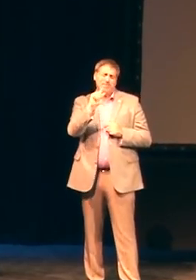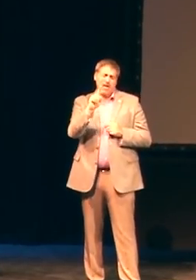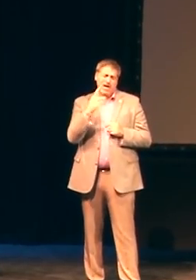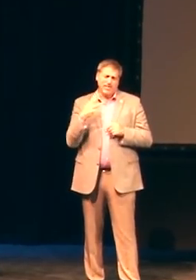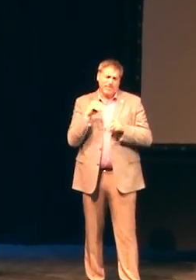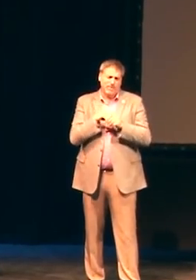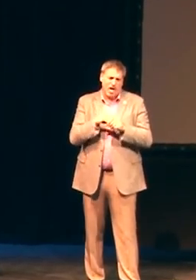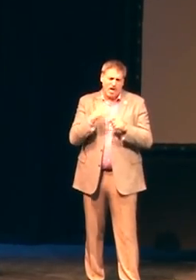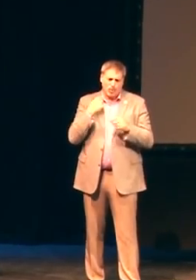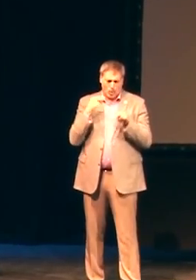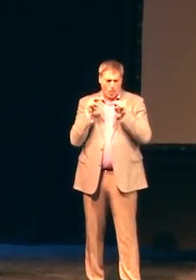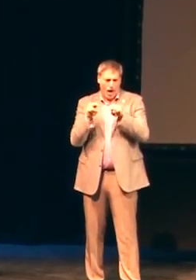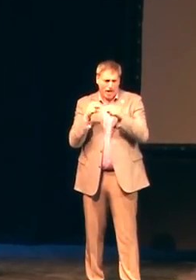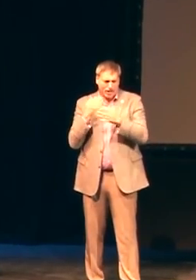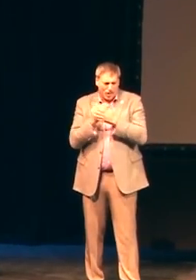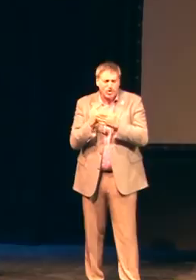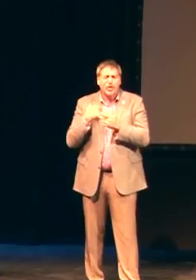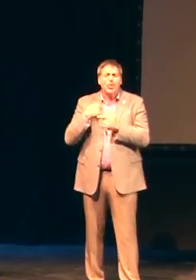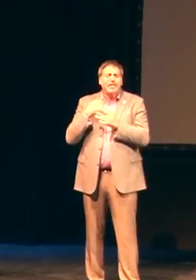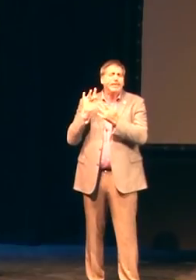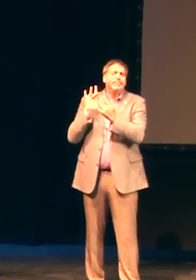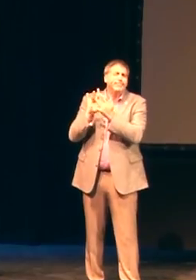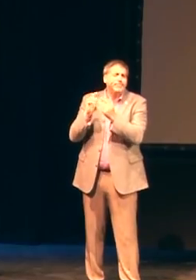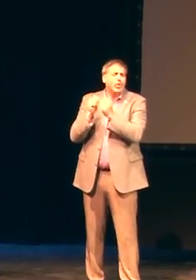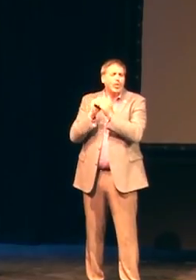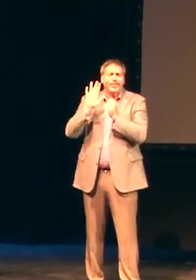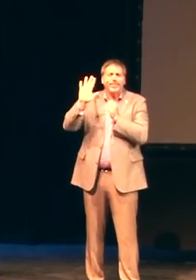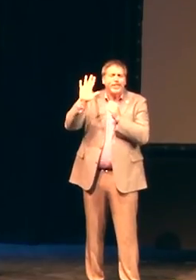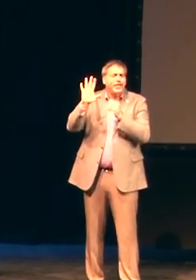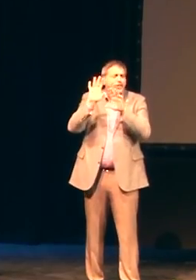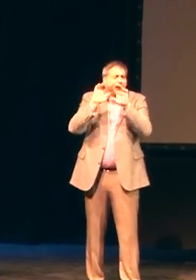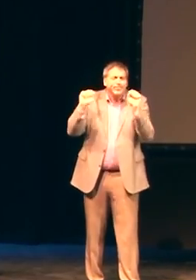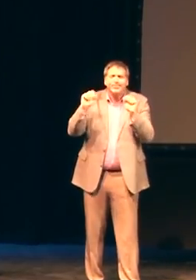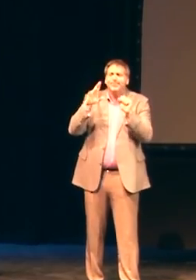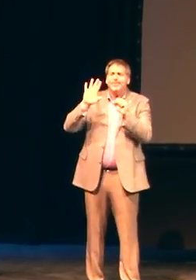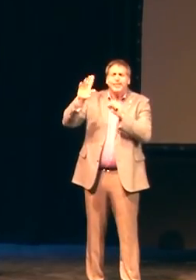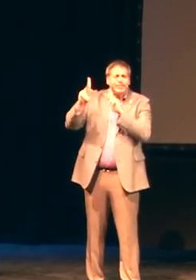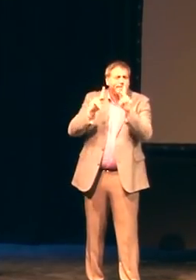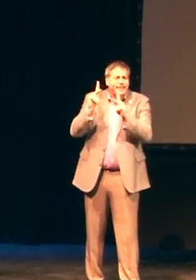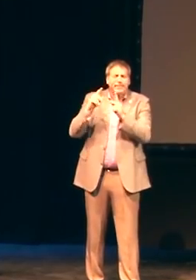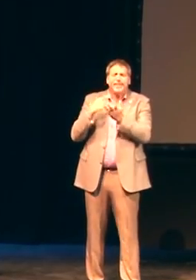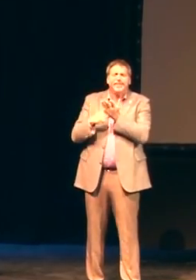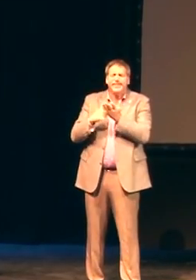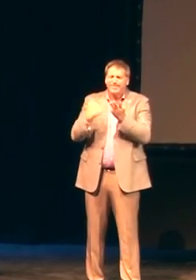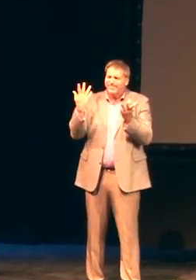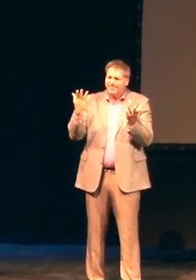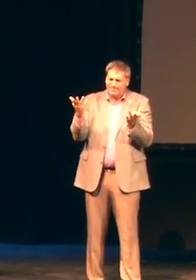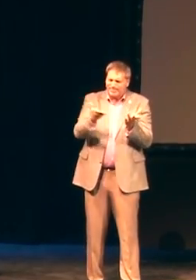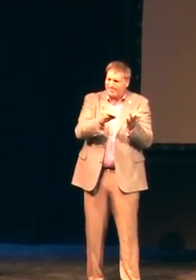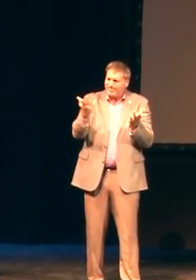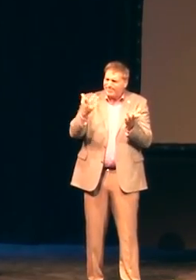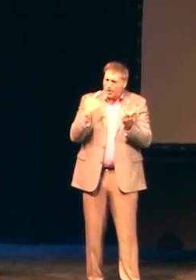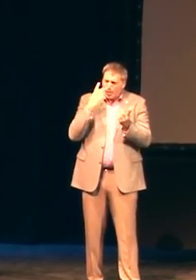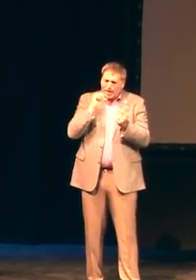gentleman asked what the NAD is doing. We're involved, watching it closely, we've been in touch with the superintendent there and the